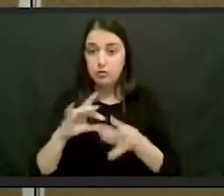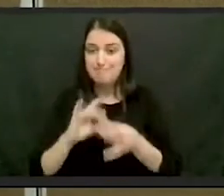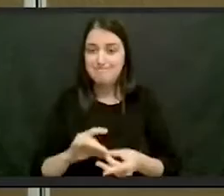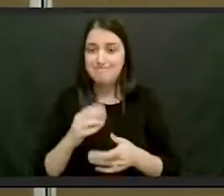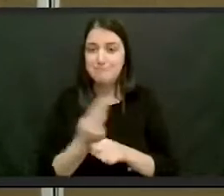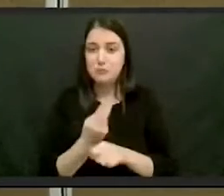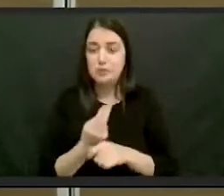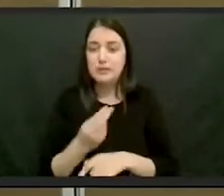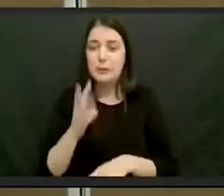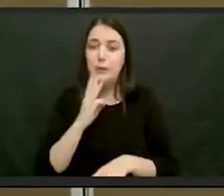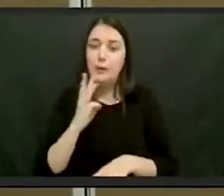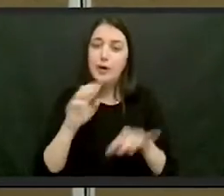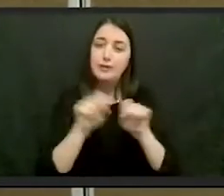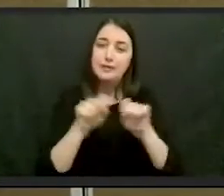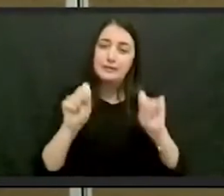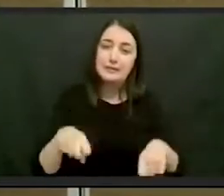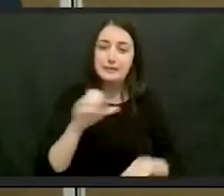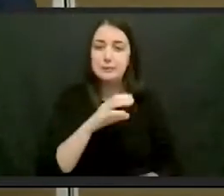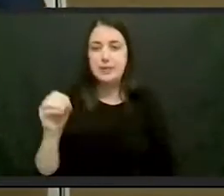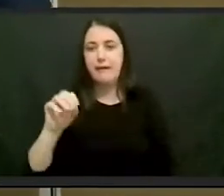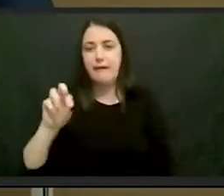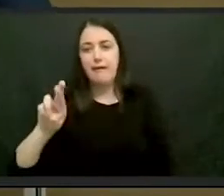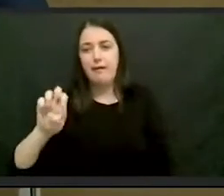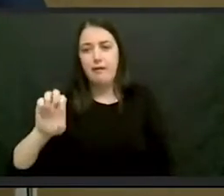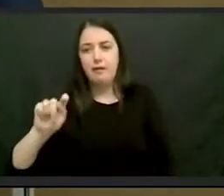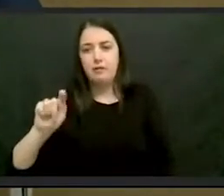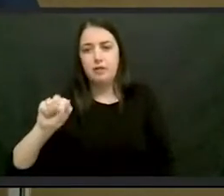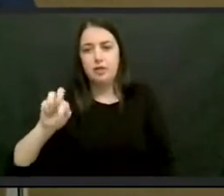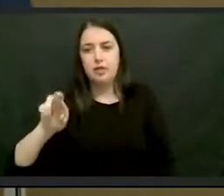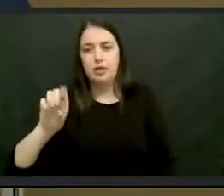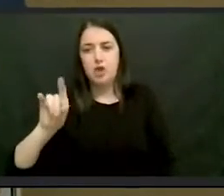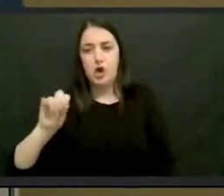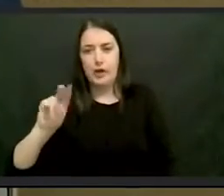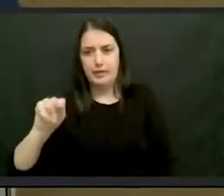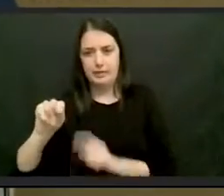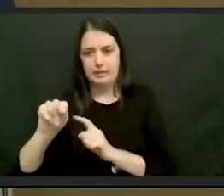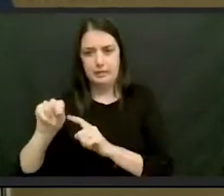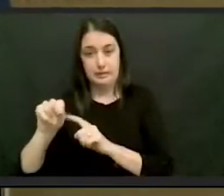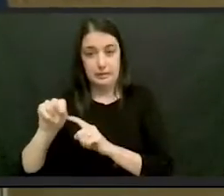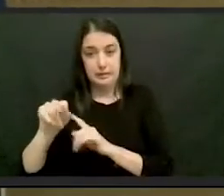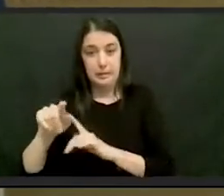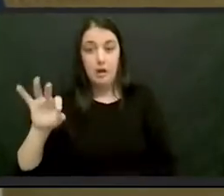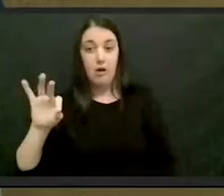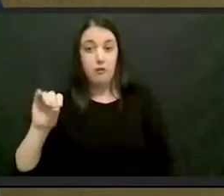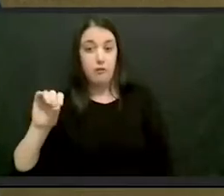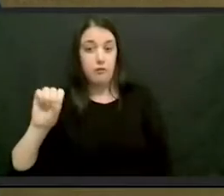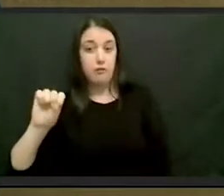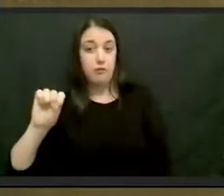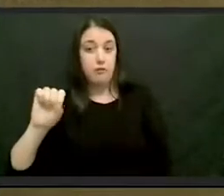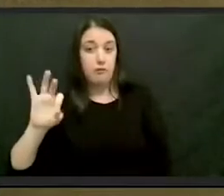out here. Retardant is a phosphate-based product Basically, it's a salt or a fertilizer type. Salt reacts